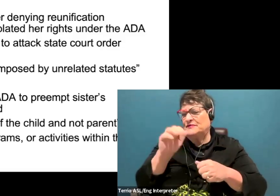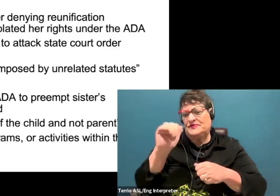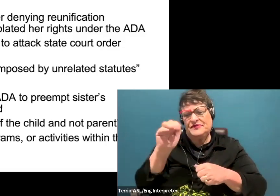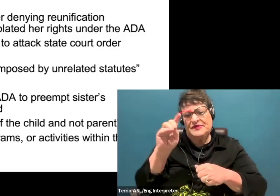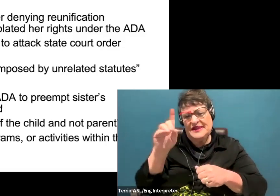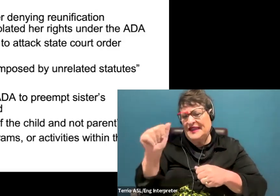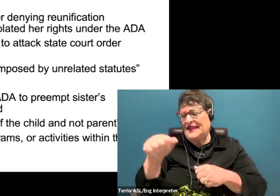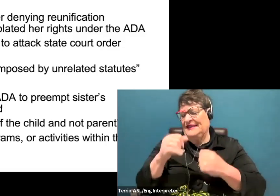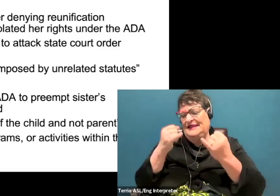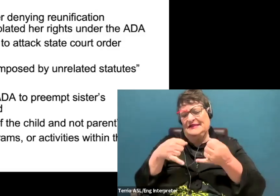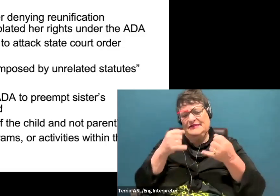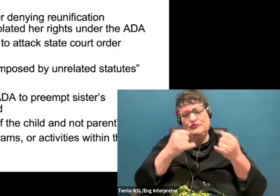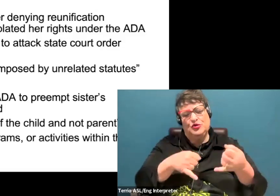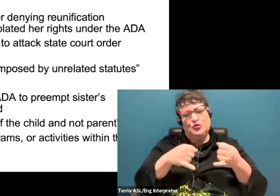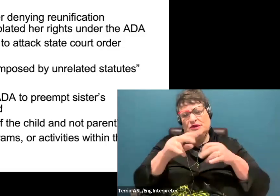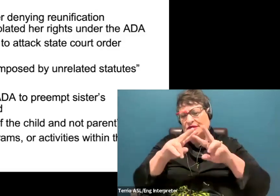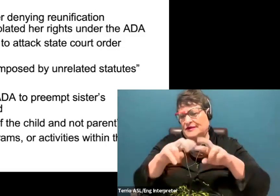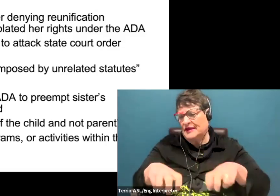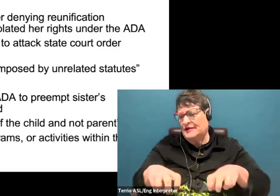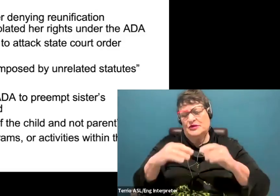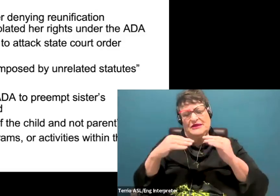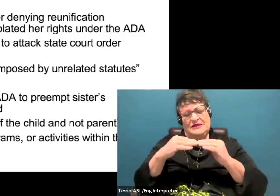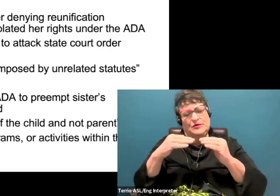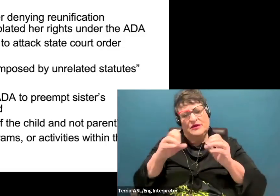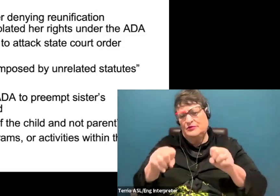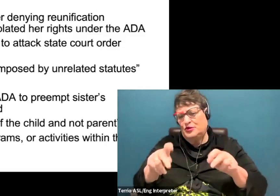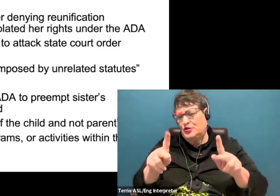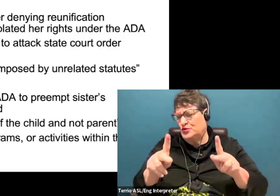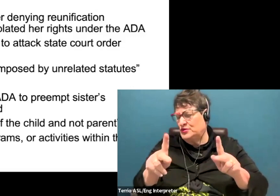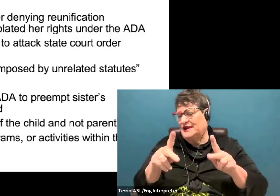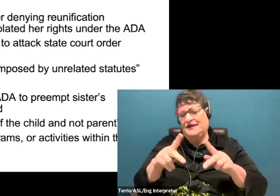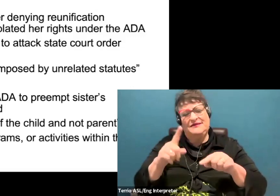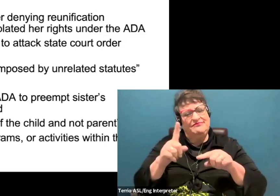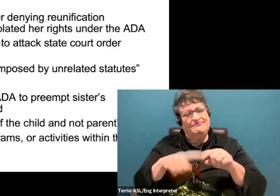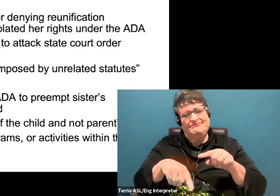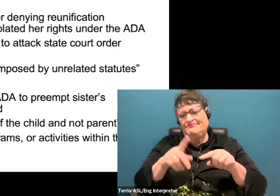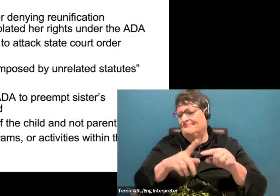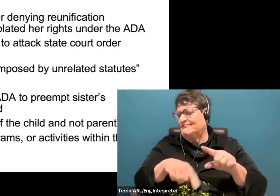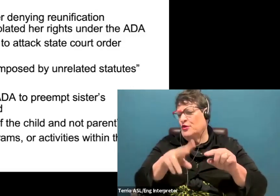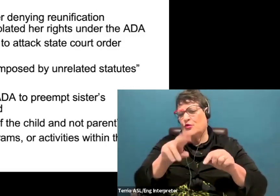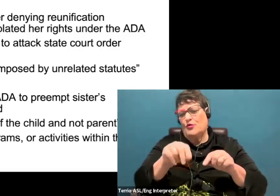They don't try to provide equal opportunity. They don't consider and contend with reasonable accommodations.